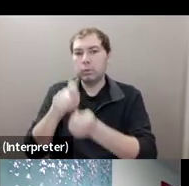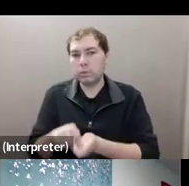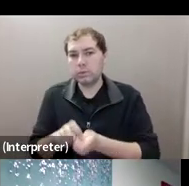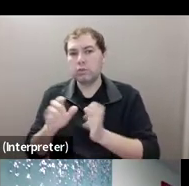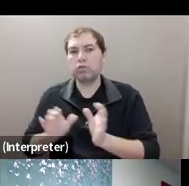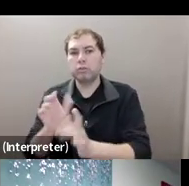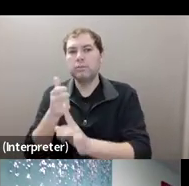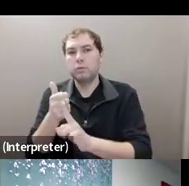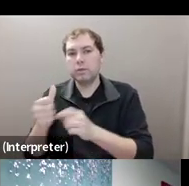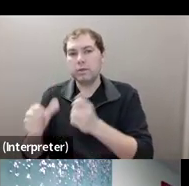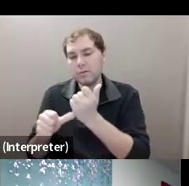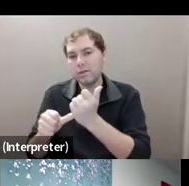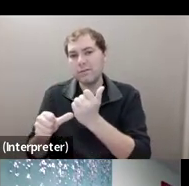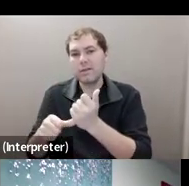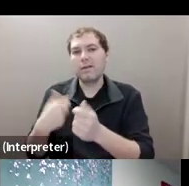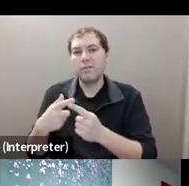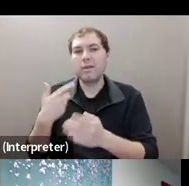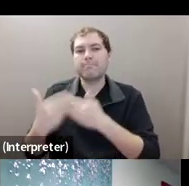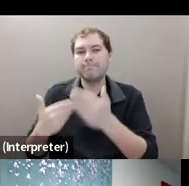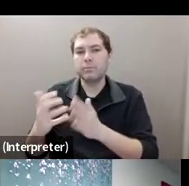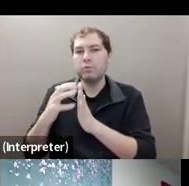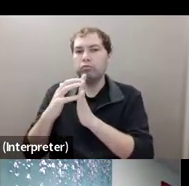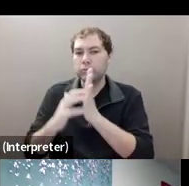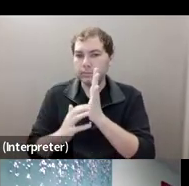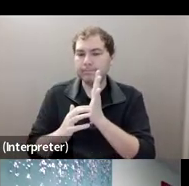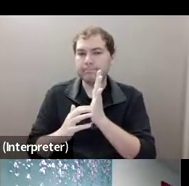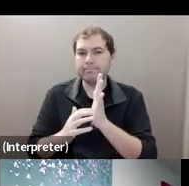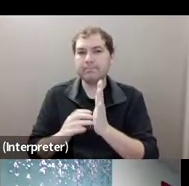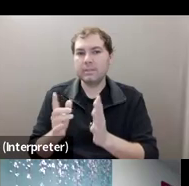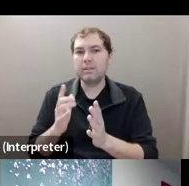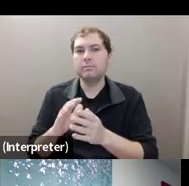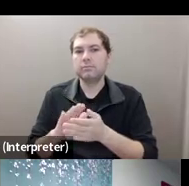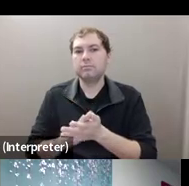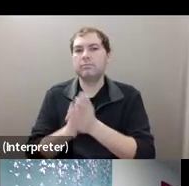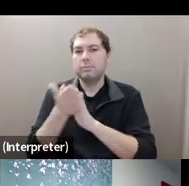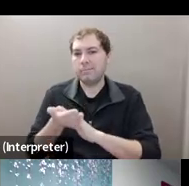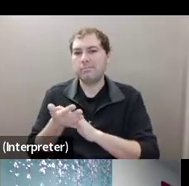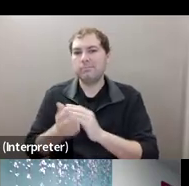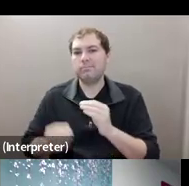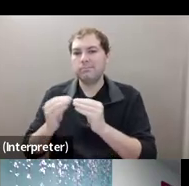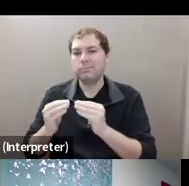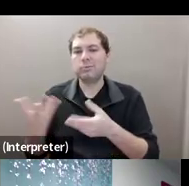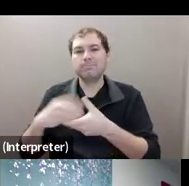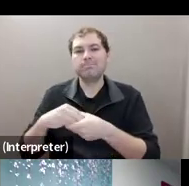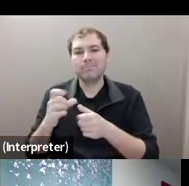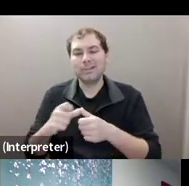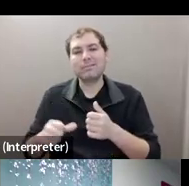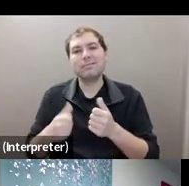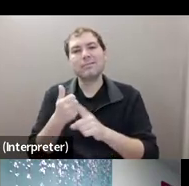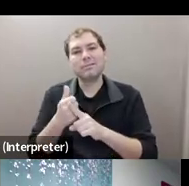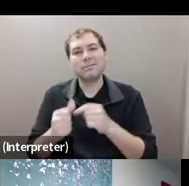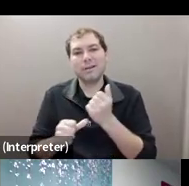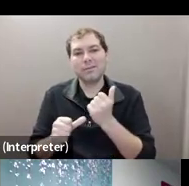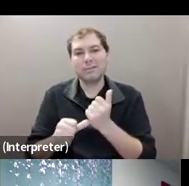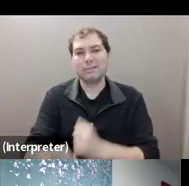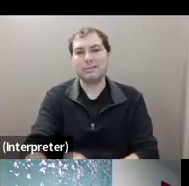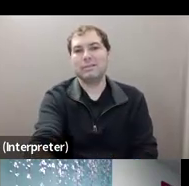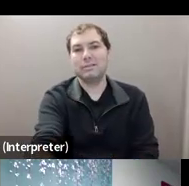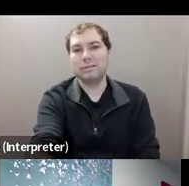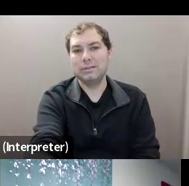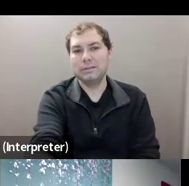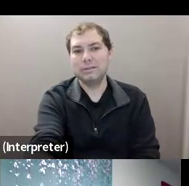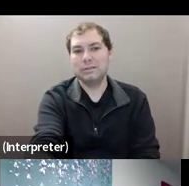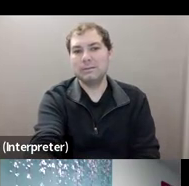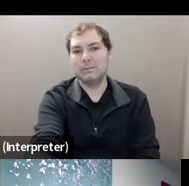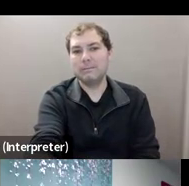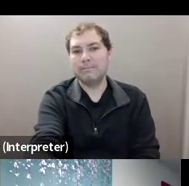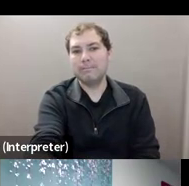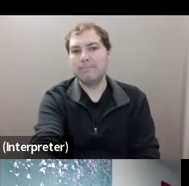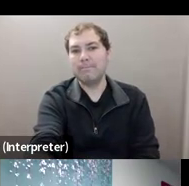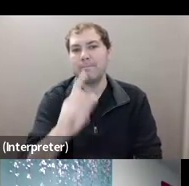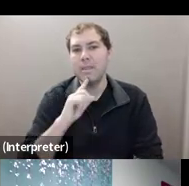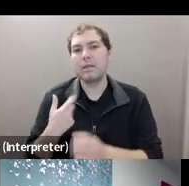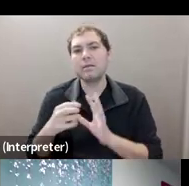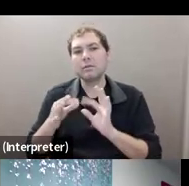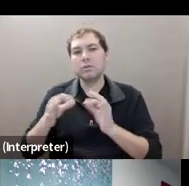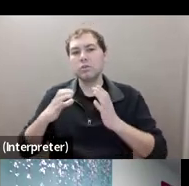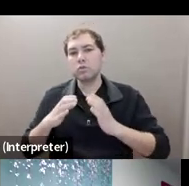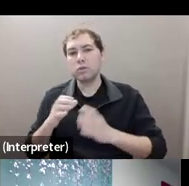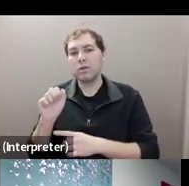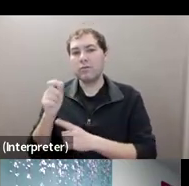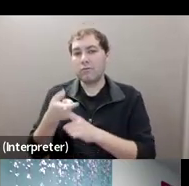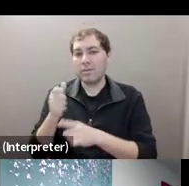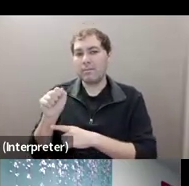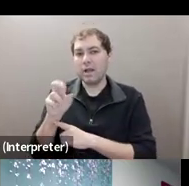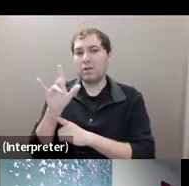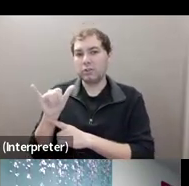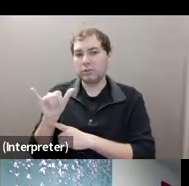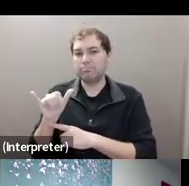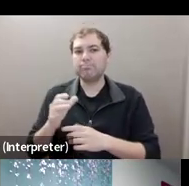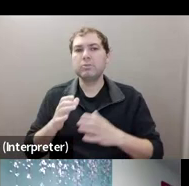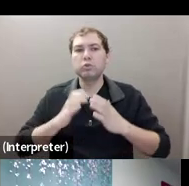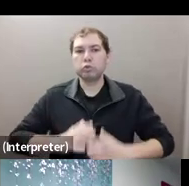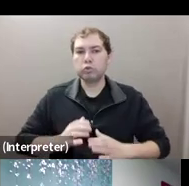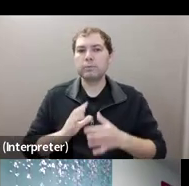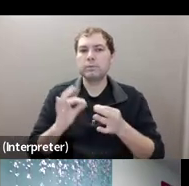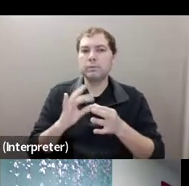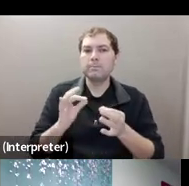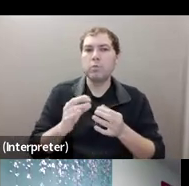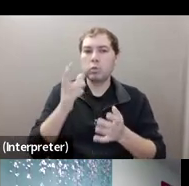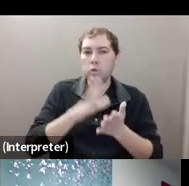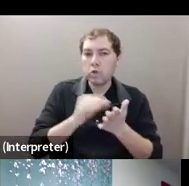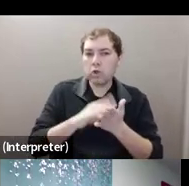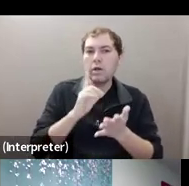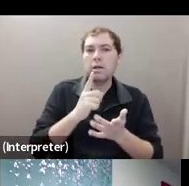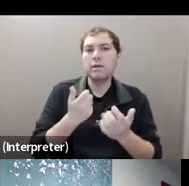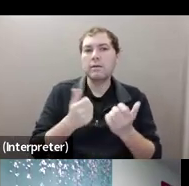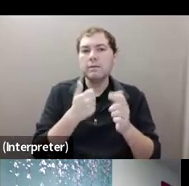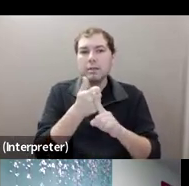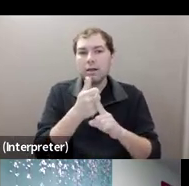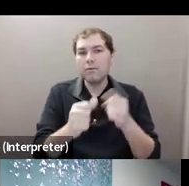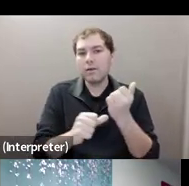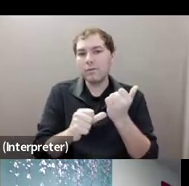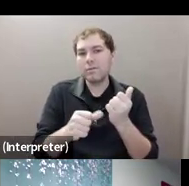Adam w/APRIL: scripts, and and and help to kind of go go over that as they become, or engage in that self advocacy. And Ashley also says that when a consumer tells me they want to learn how to self advocate more for themselves, I often offer to role, play with them, providing scenario examples.